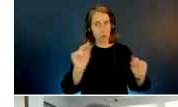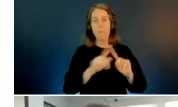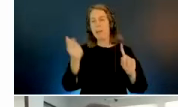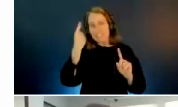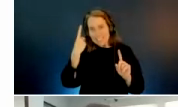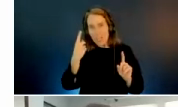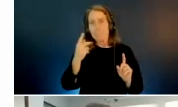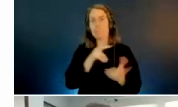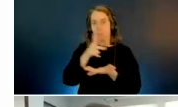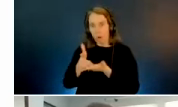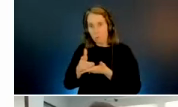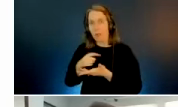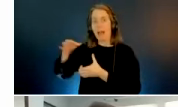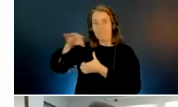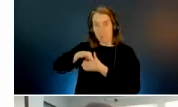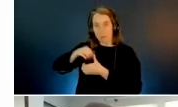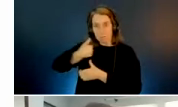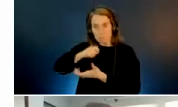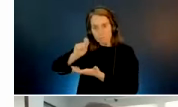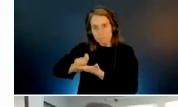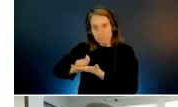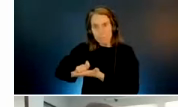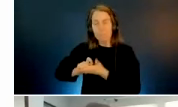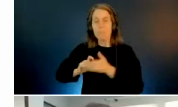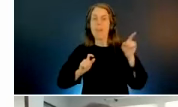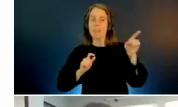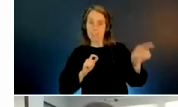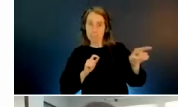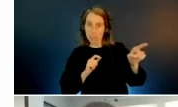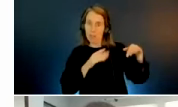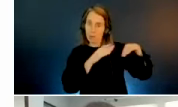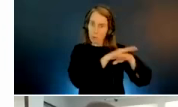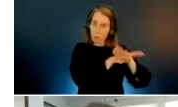you a spot in line so so consider that it might take as long as waiting in line inside